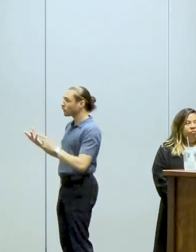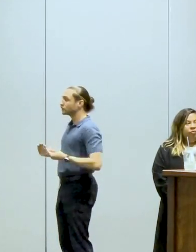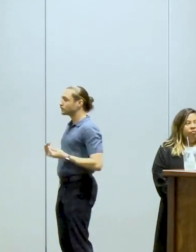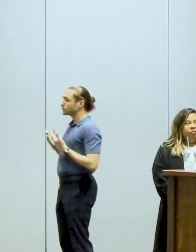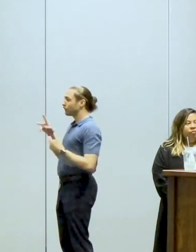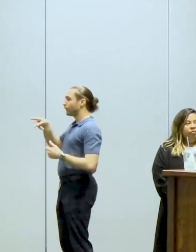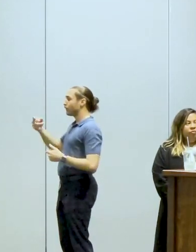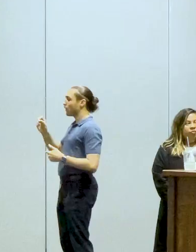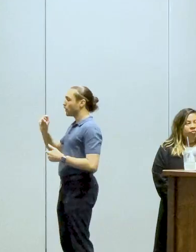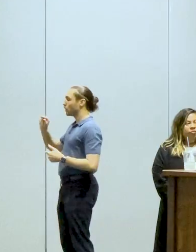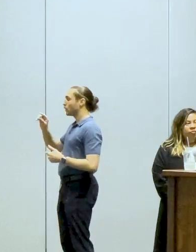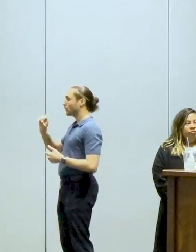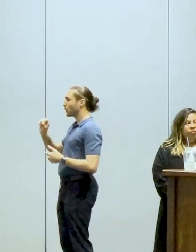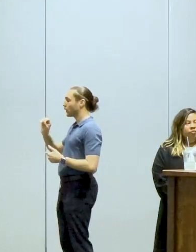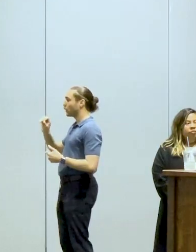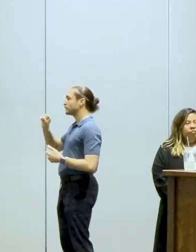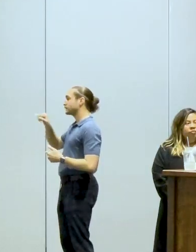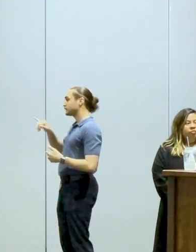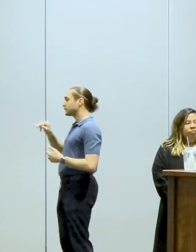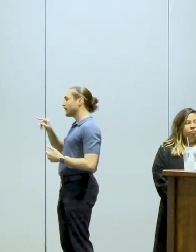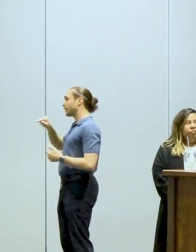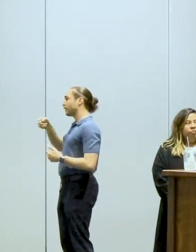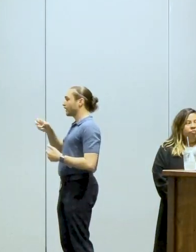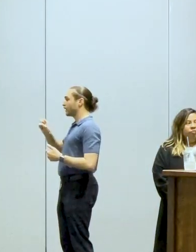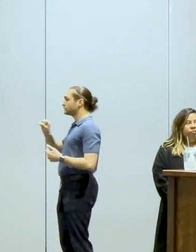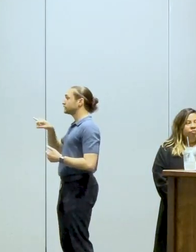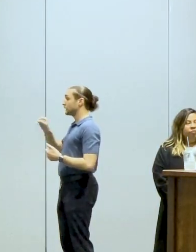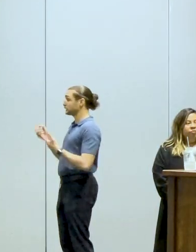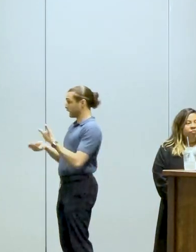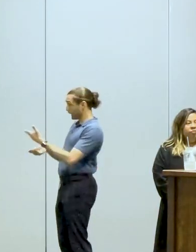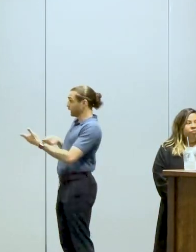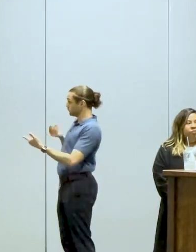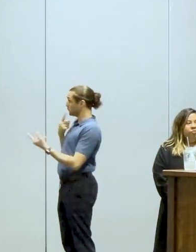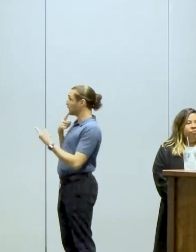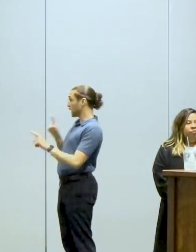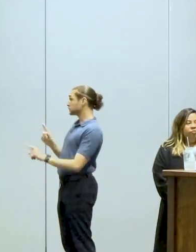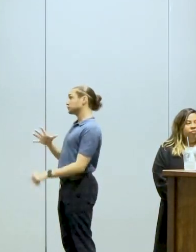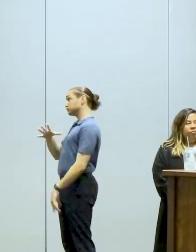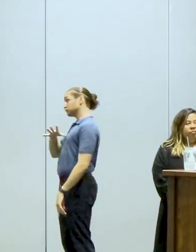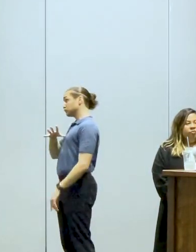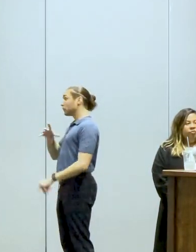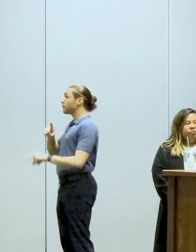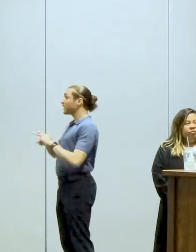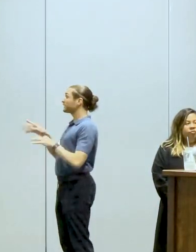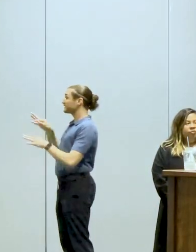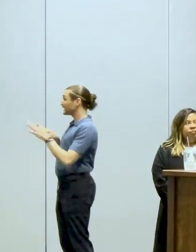lot better if you said, explain photosynthesis in simple terms with short sentences and add a visual description that could be